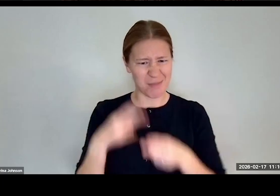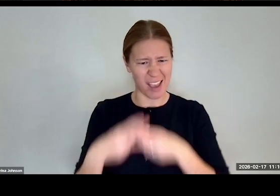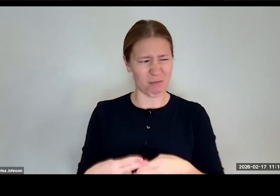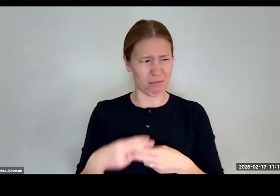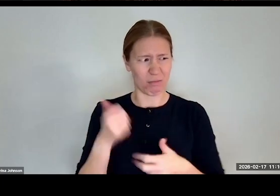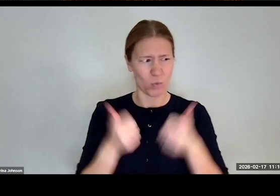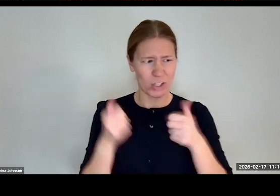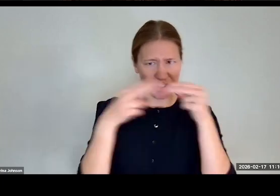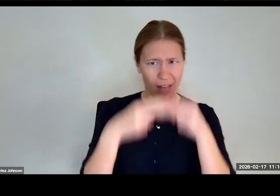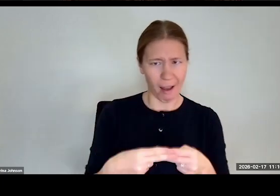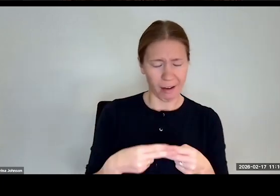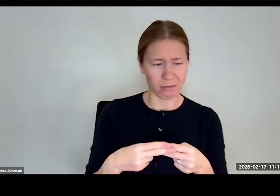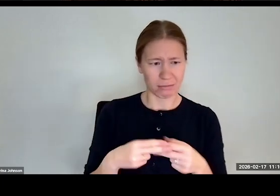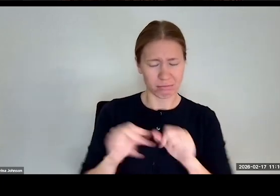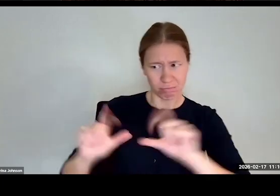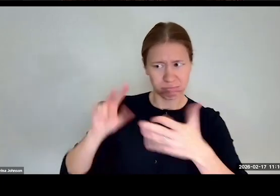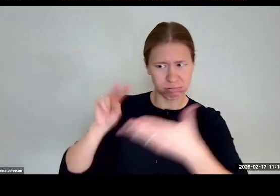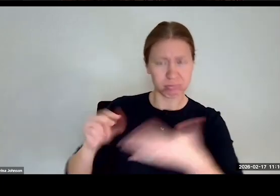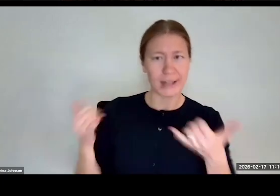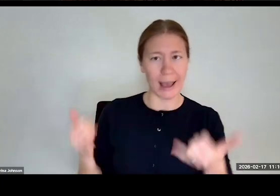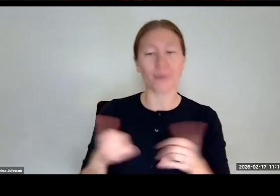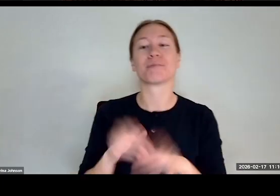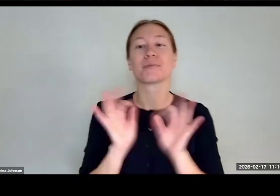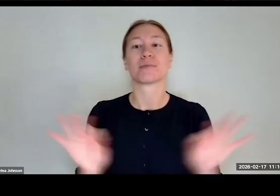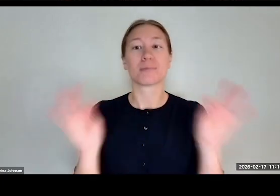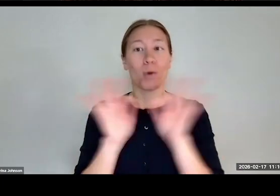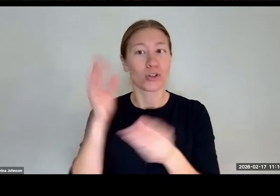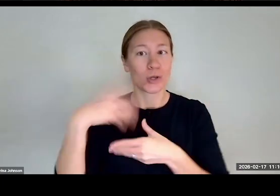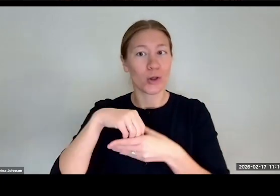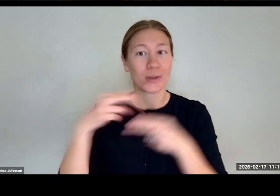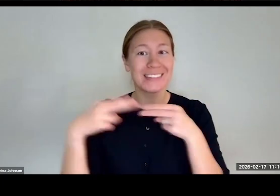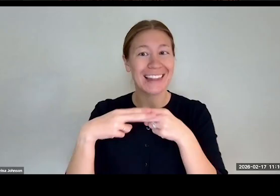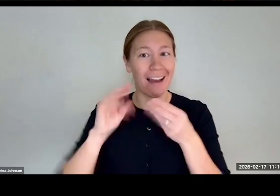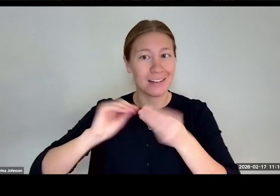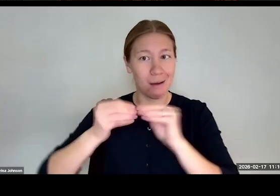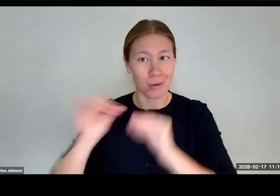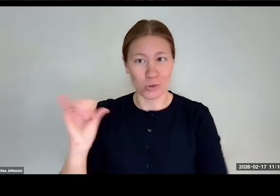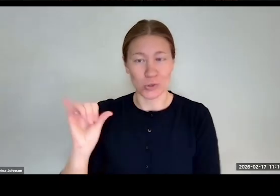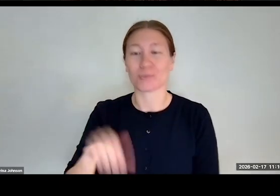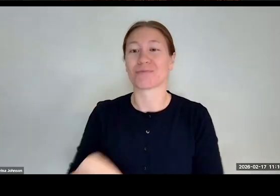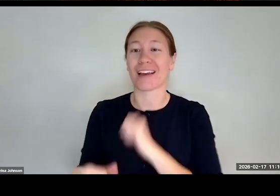It's important to include slide numbers. Assistive technology can access slide number information